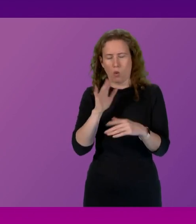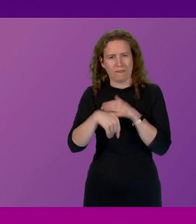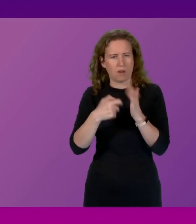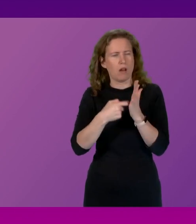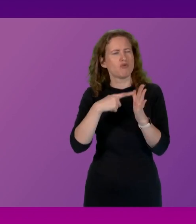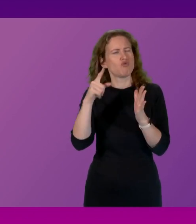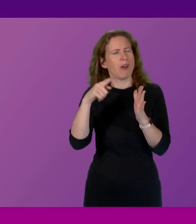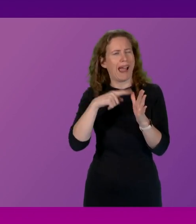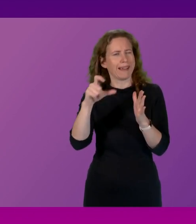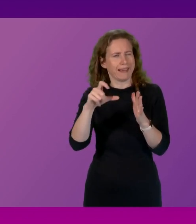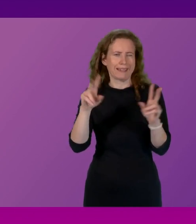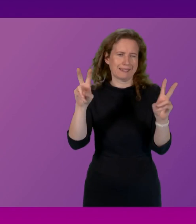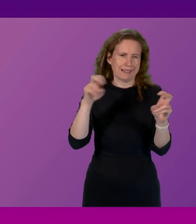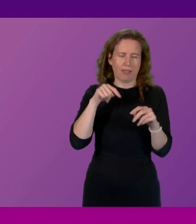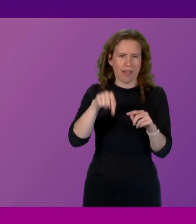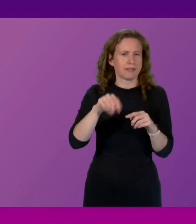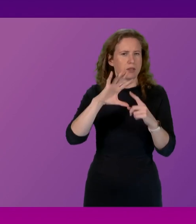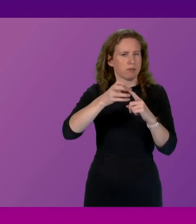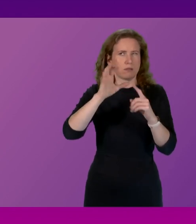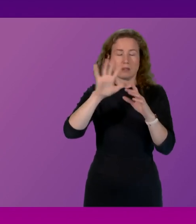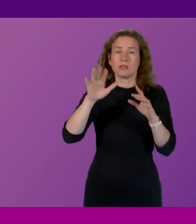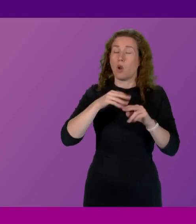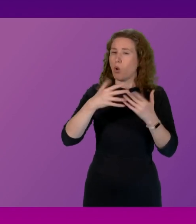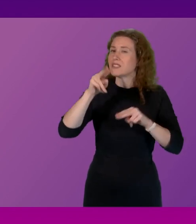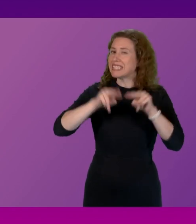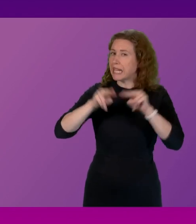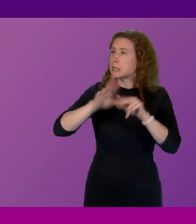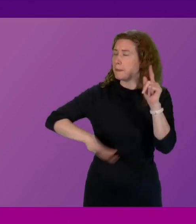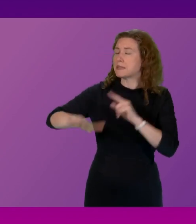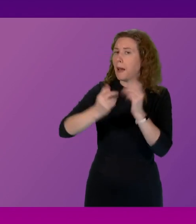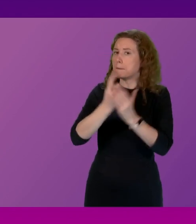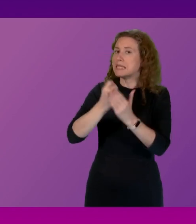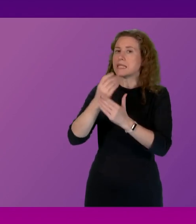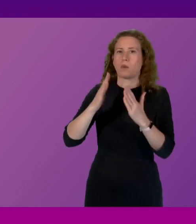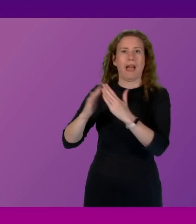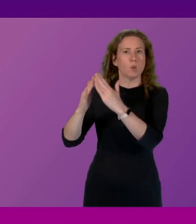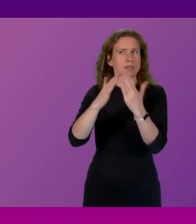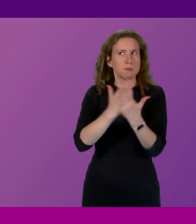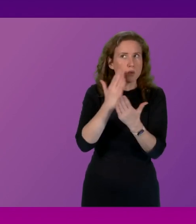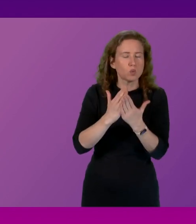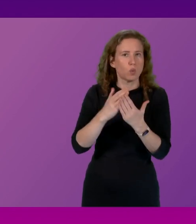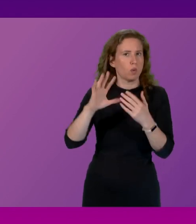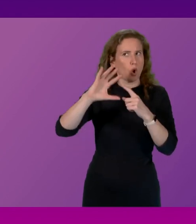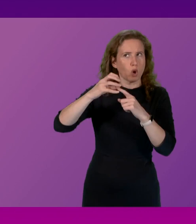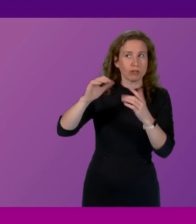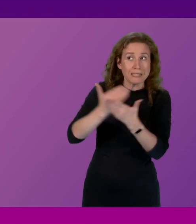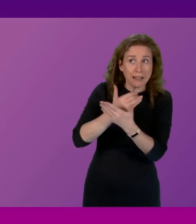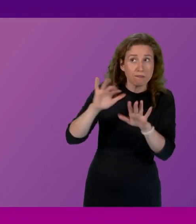Risk assessments related to RAAC are under way across the housing sector, and information will be provided as it becomes available.